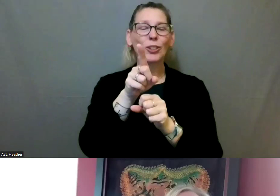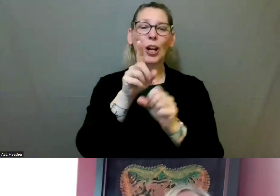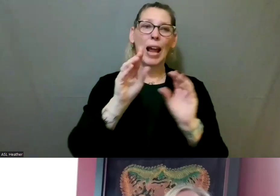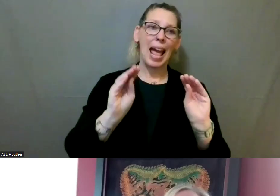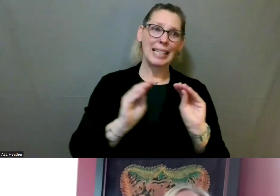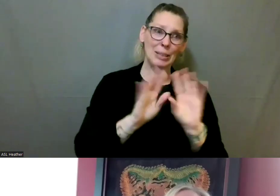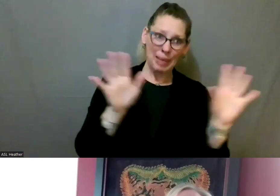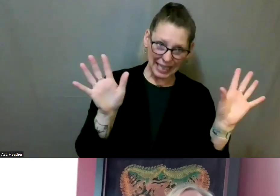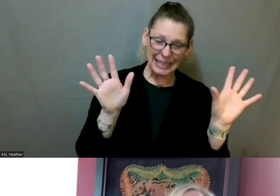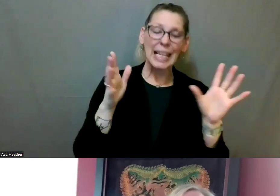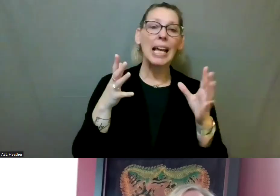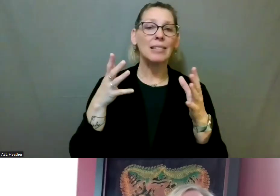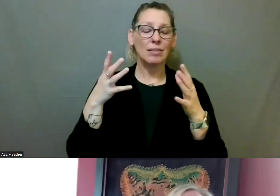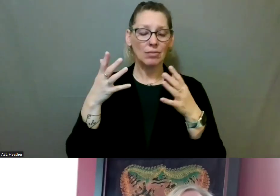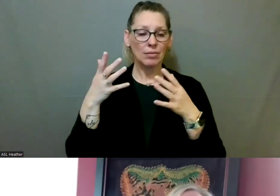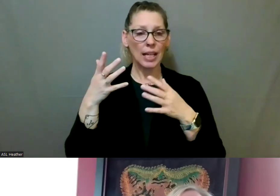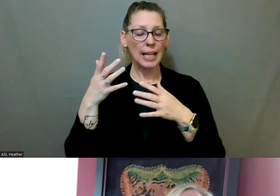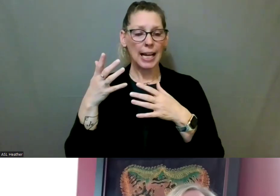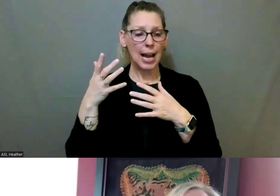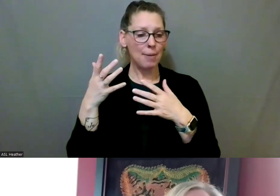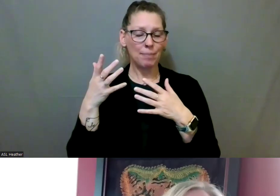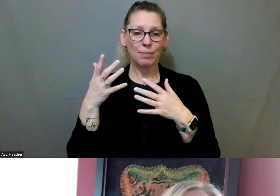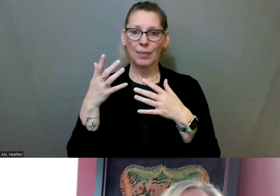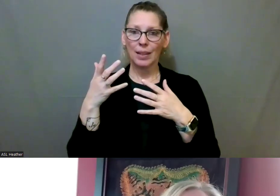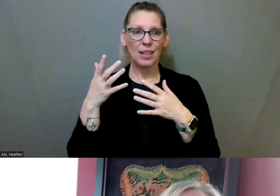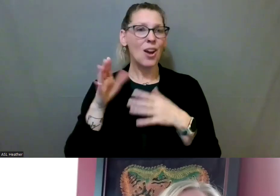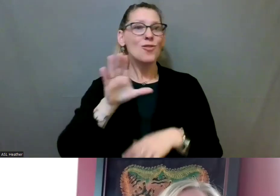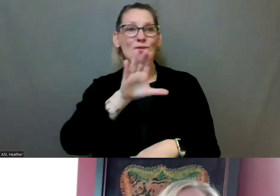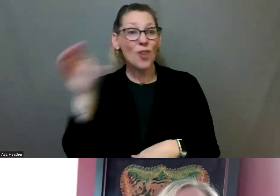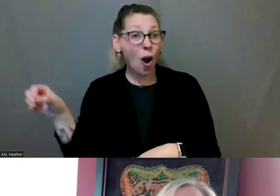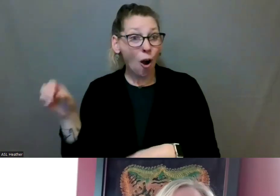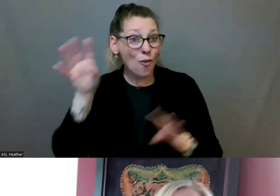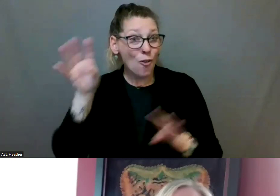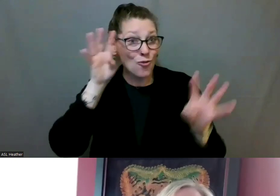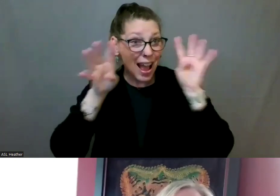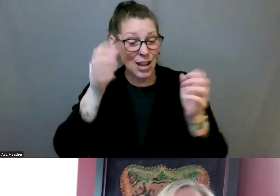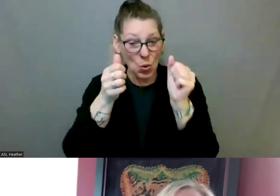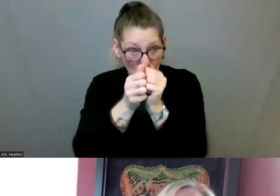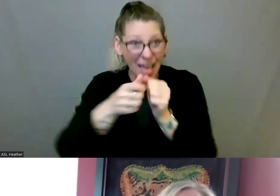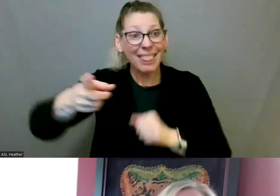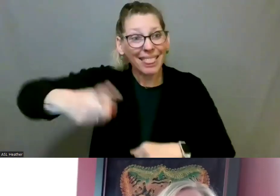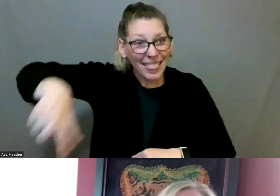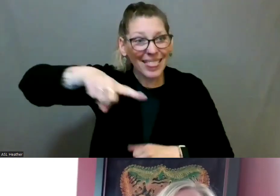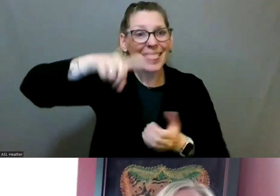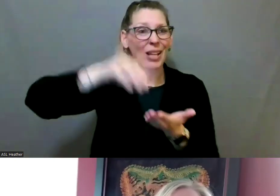having very clear and co-created with kids classroom working agreements -